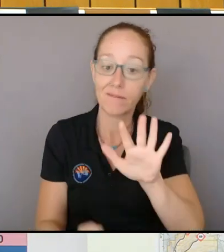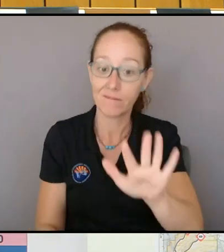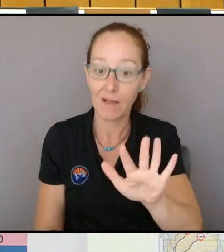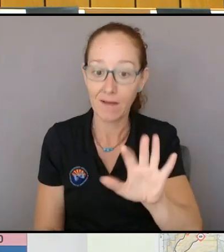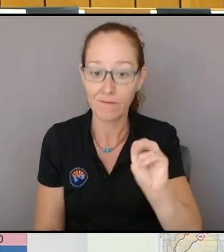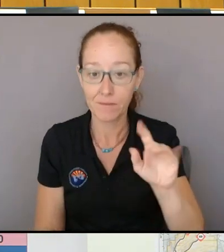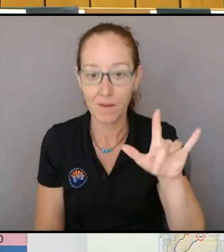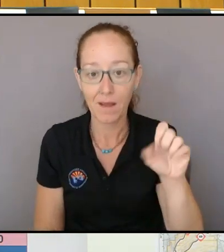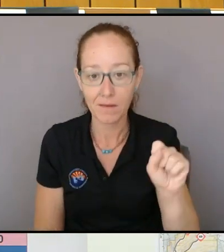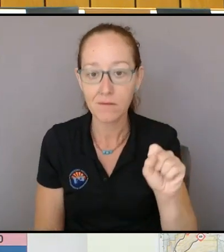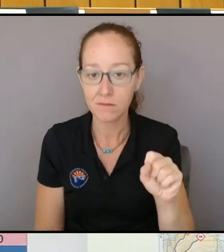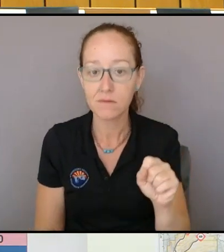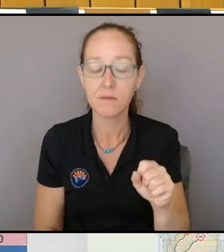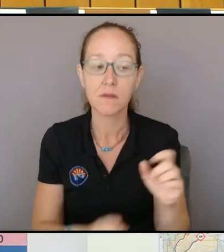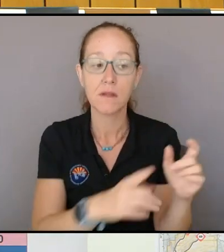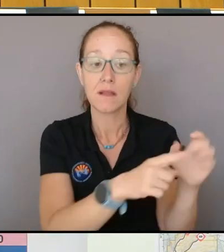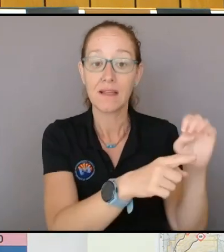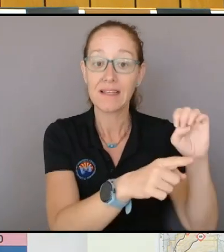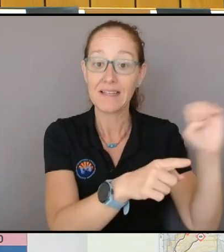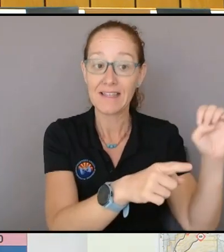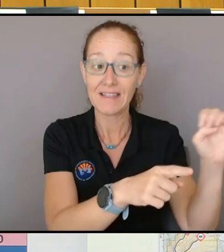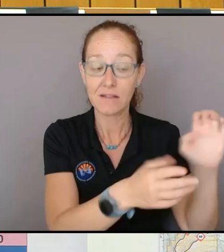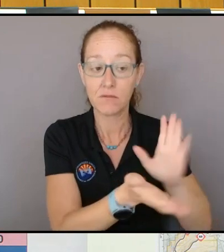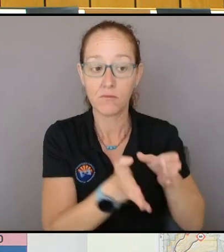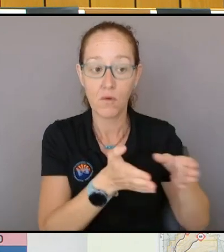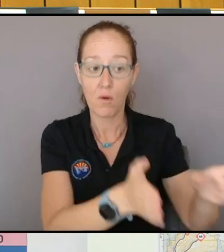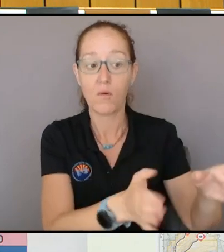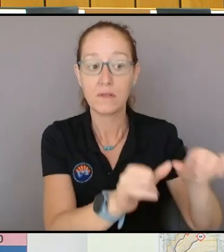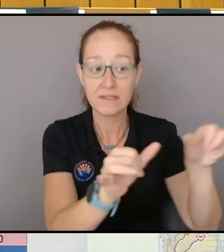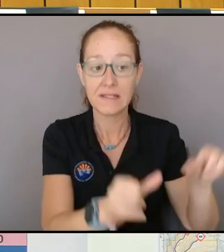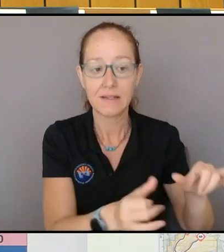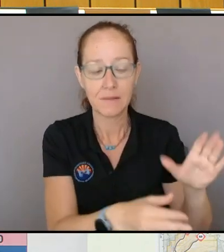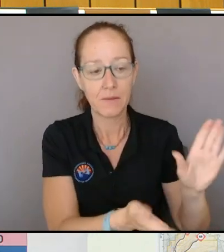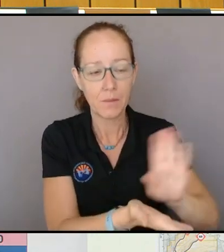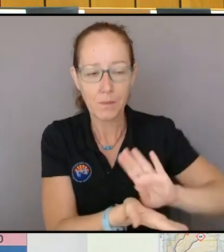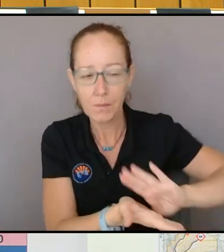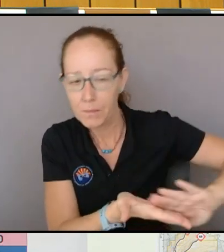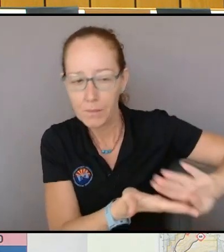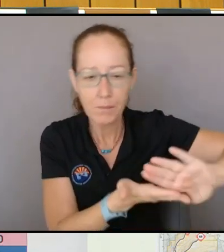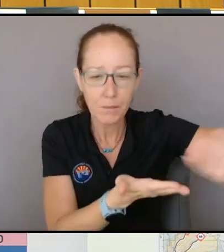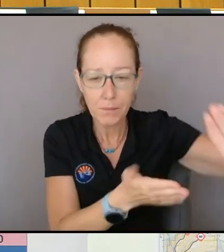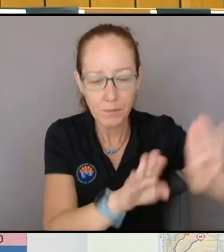and then back to the west, but you know, once they're up